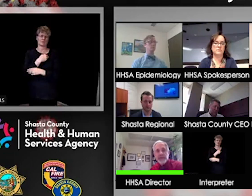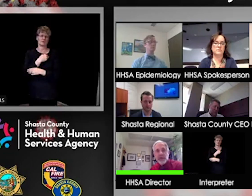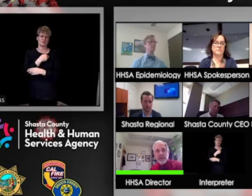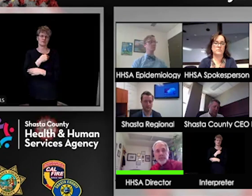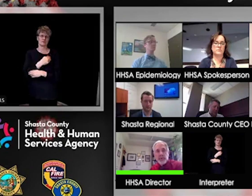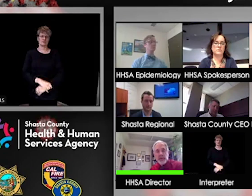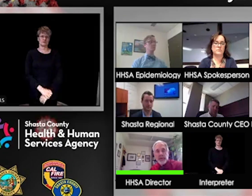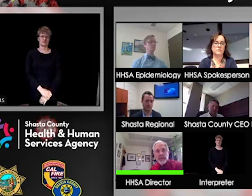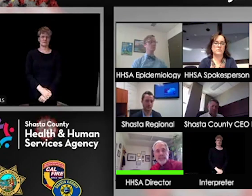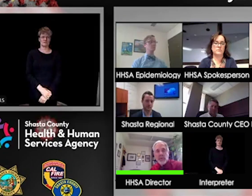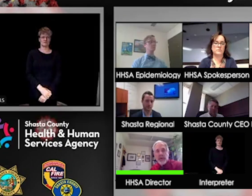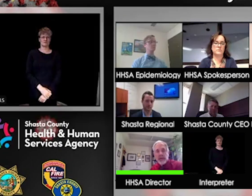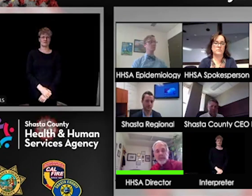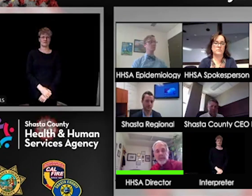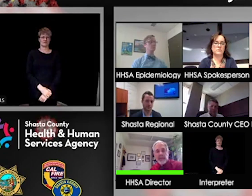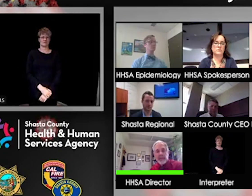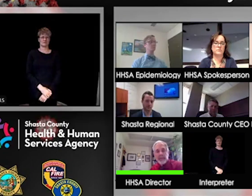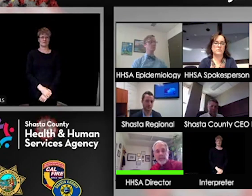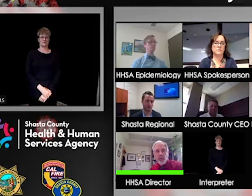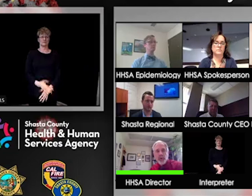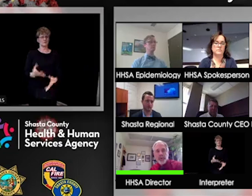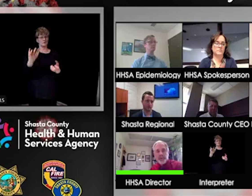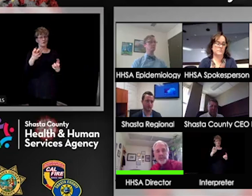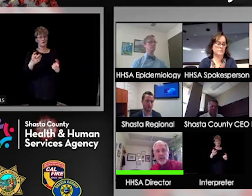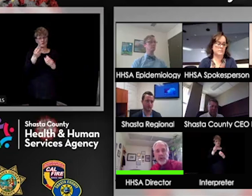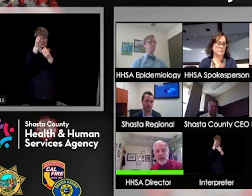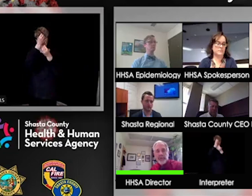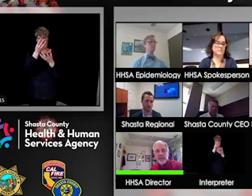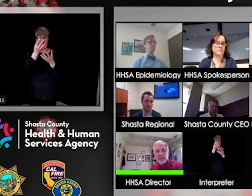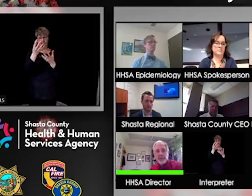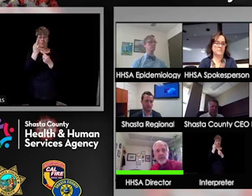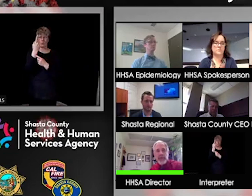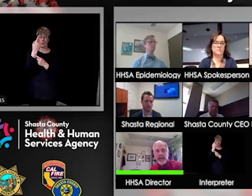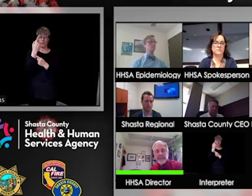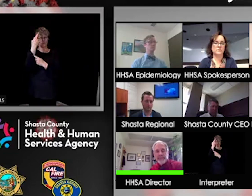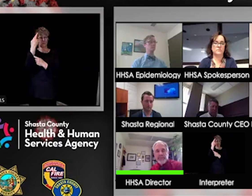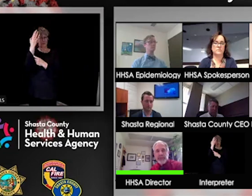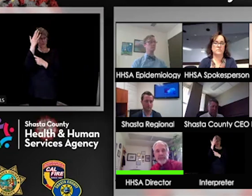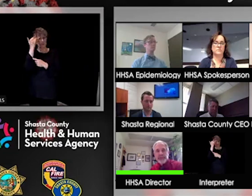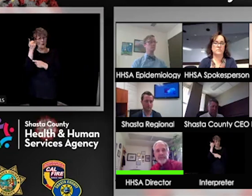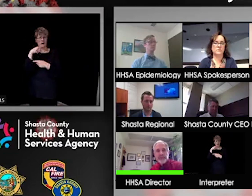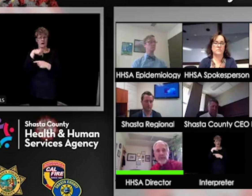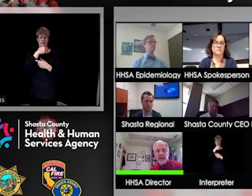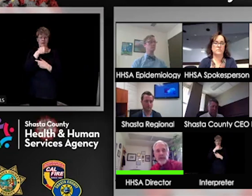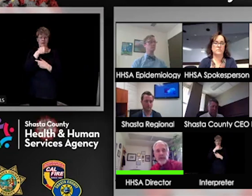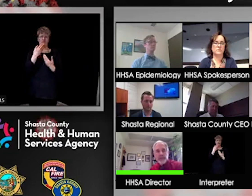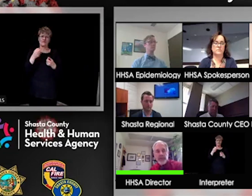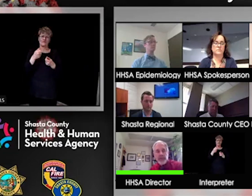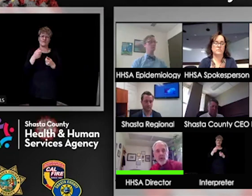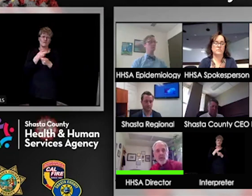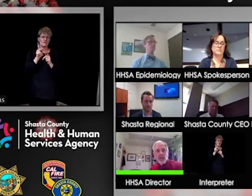to point out that one of the reasons why we have the results we have is because of the